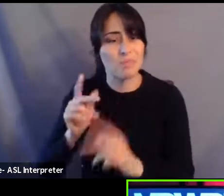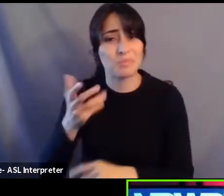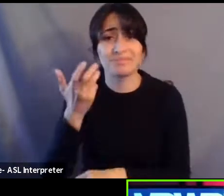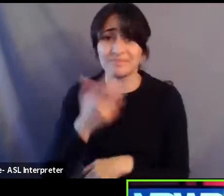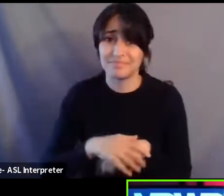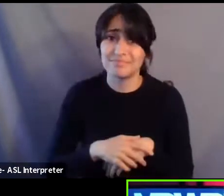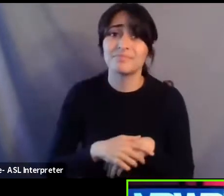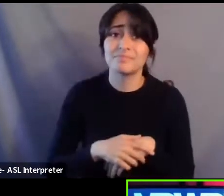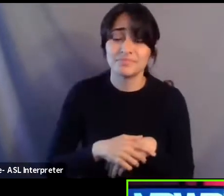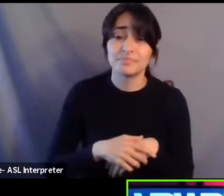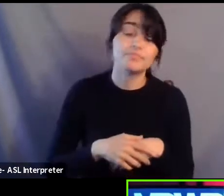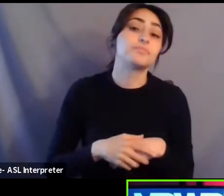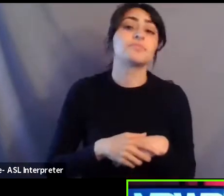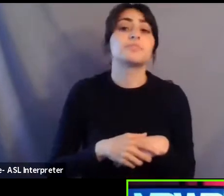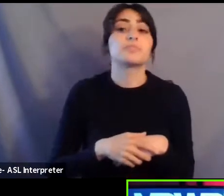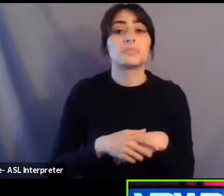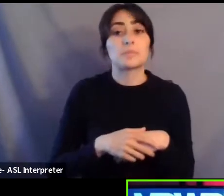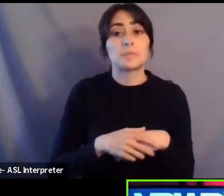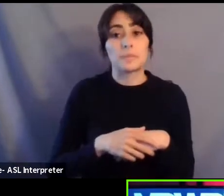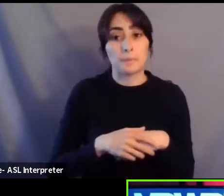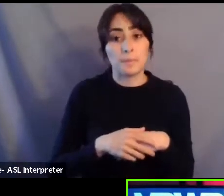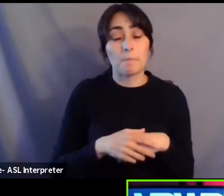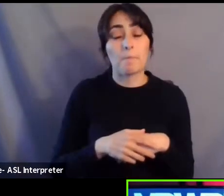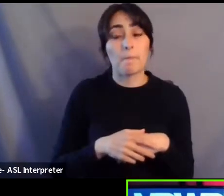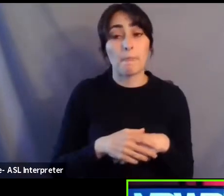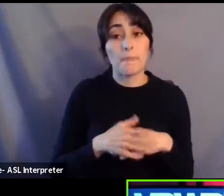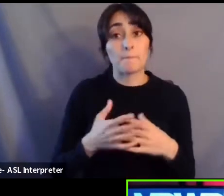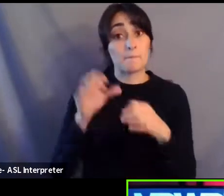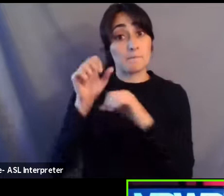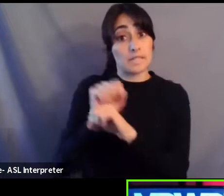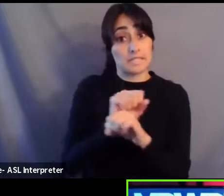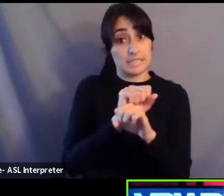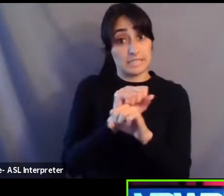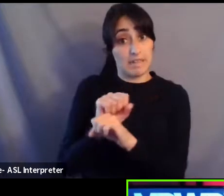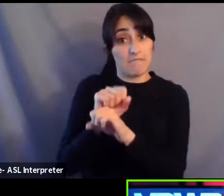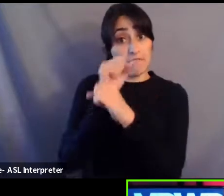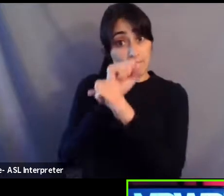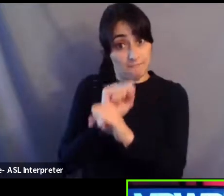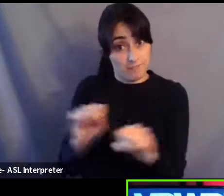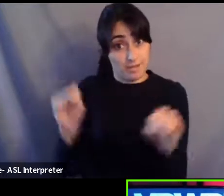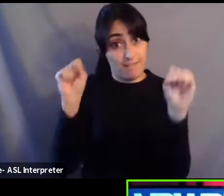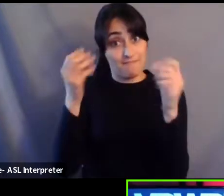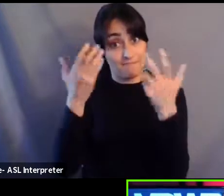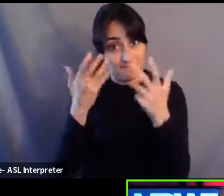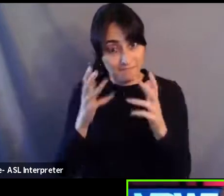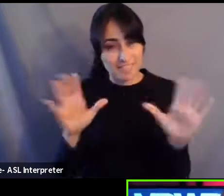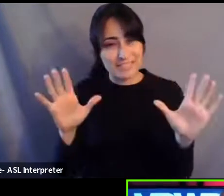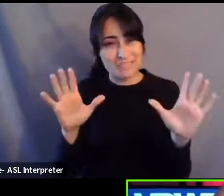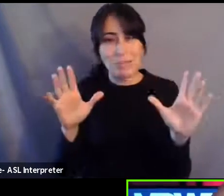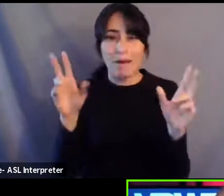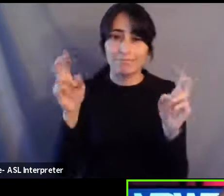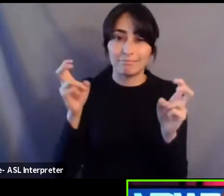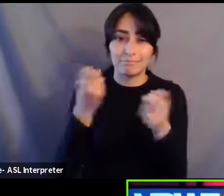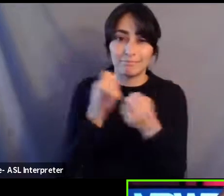after the slaves or were so-called freed which they were not but